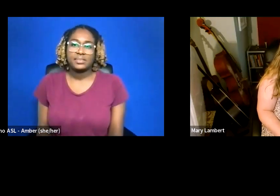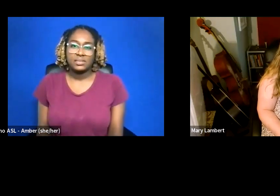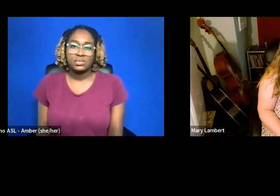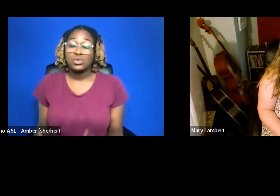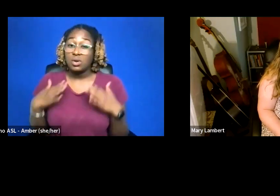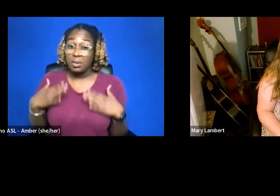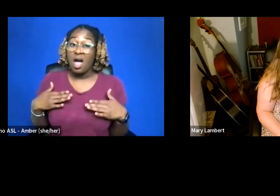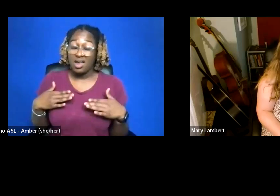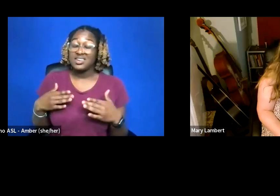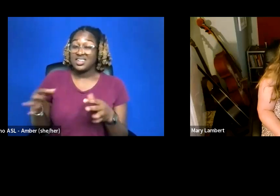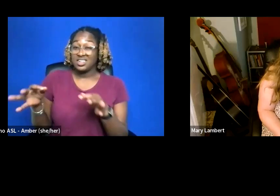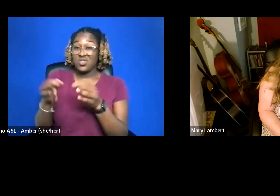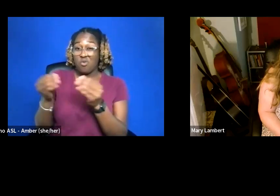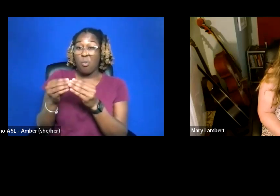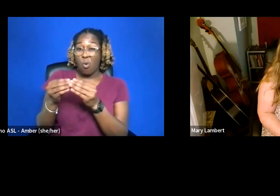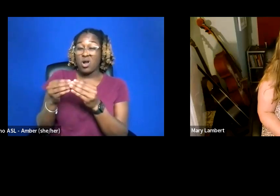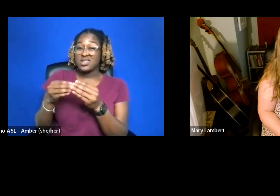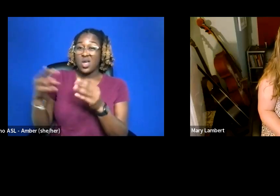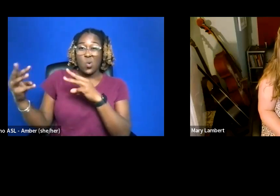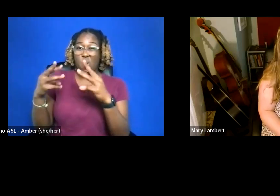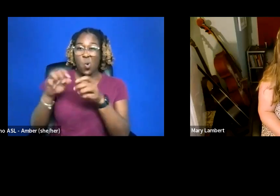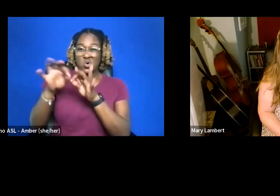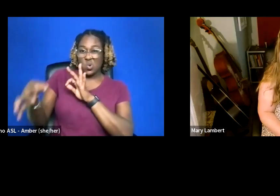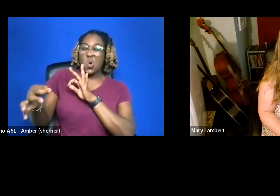deserve more than to be war torn and collateral, Offering this fuck them